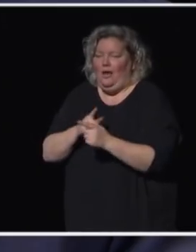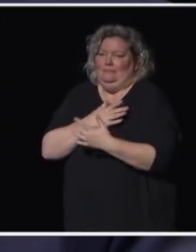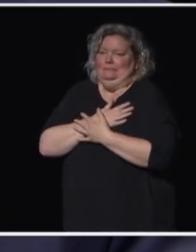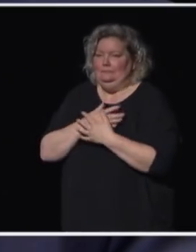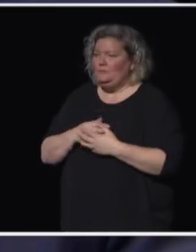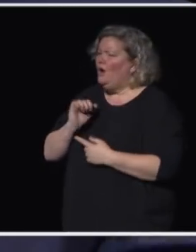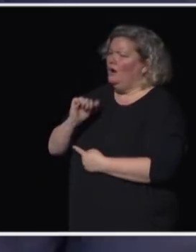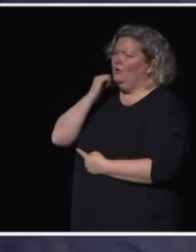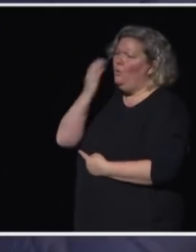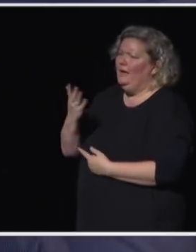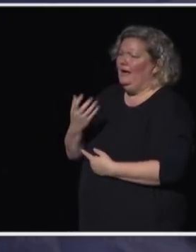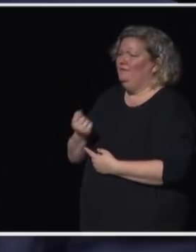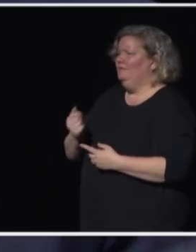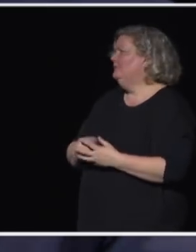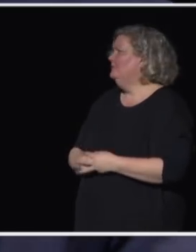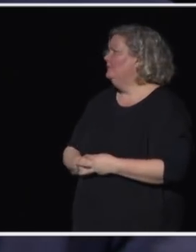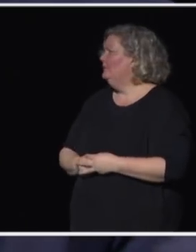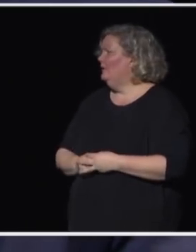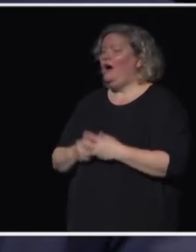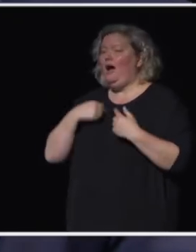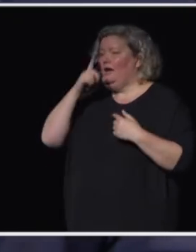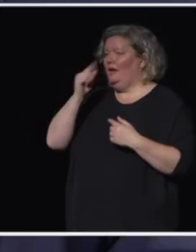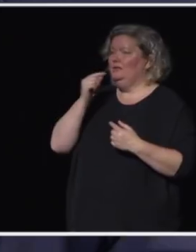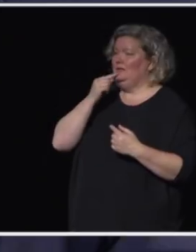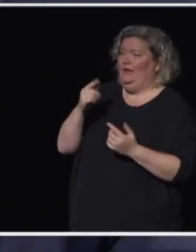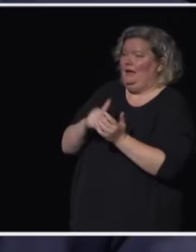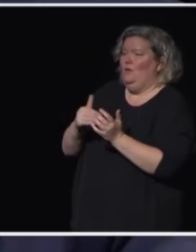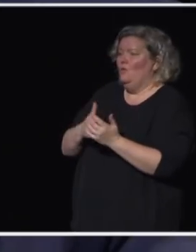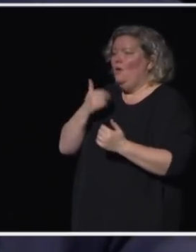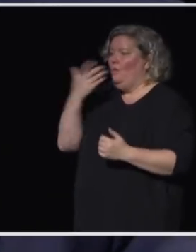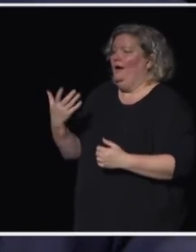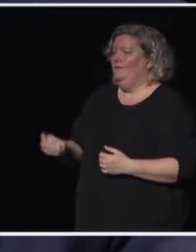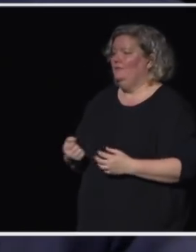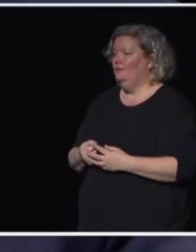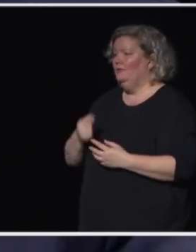I had it from the moment Kenyatta told me she was pregnant. I mean, I had that -- no, it wasn't like that for me.